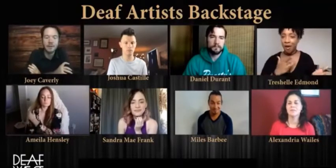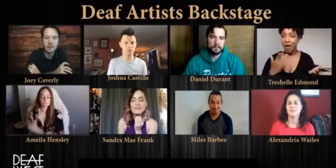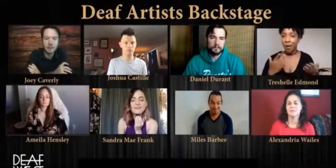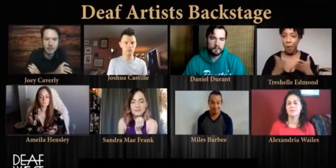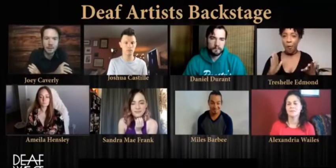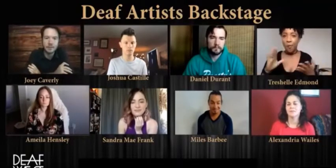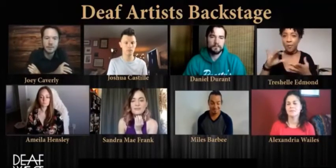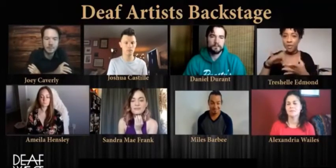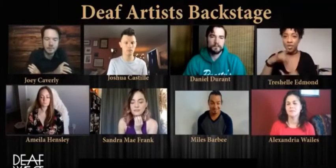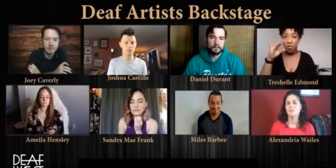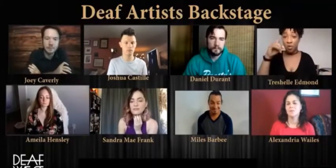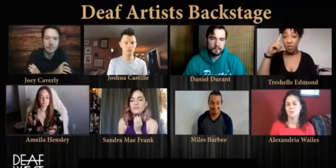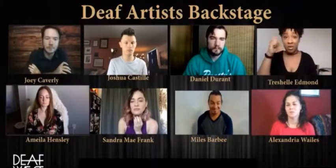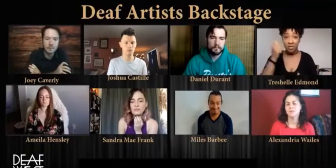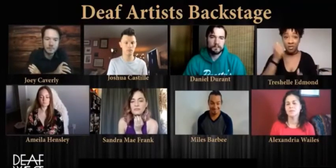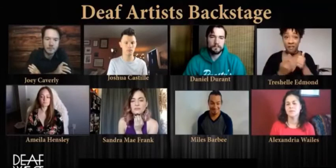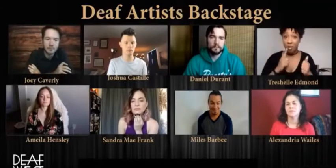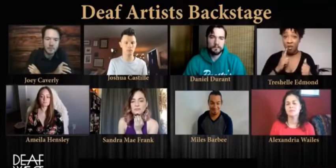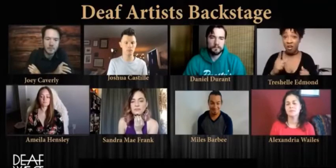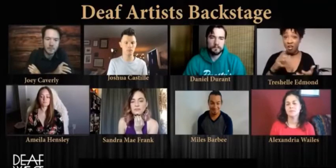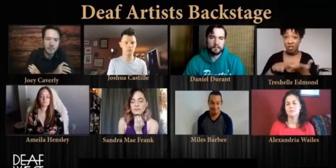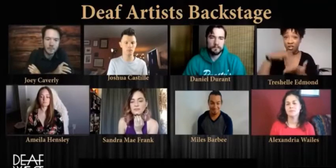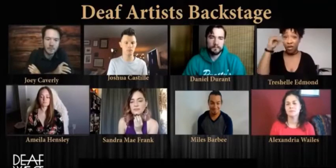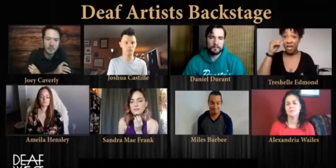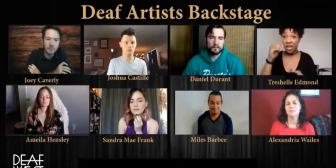and an open heart, and an open spirit.